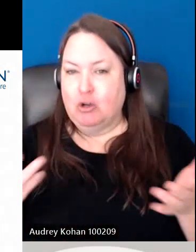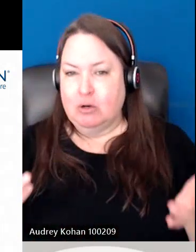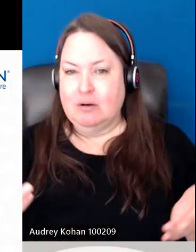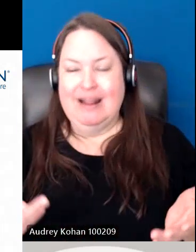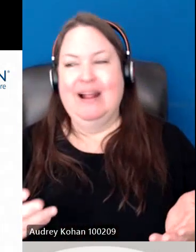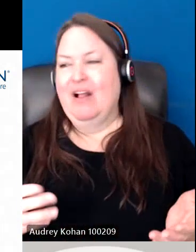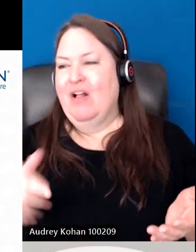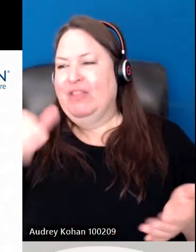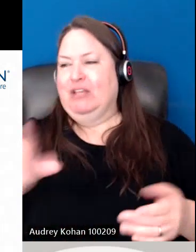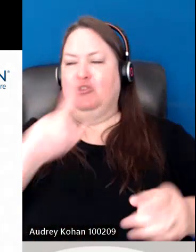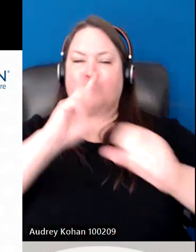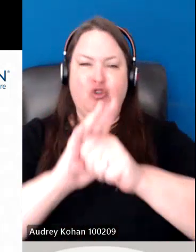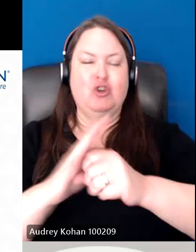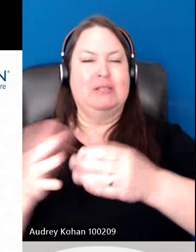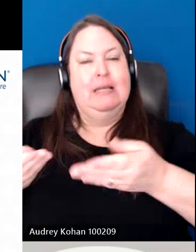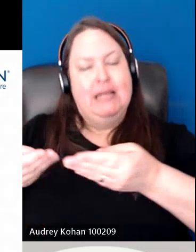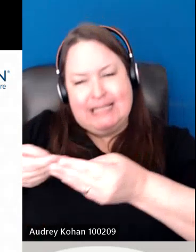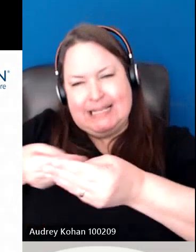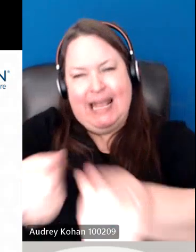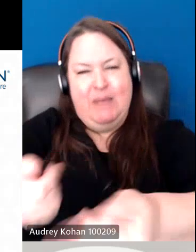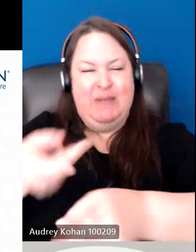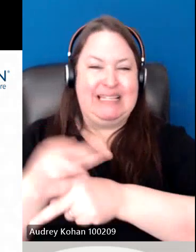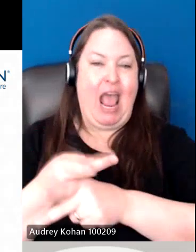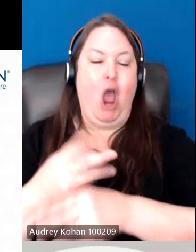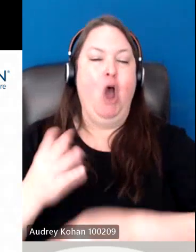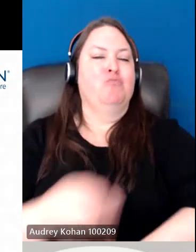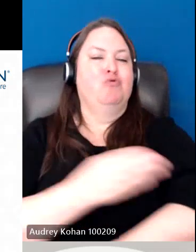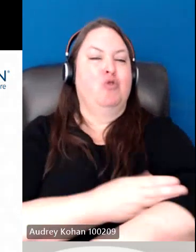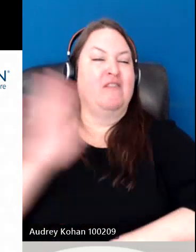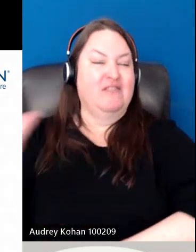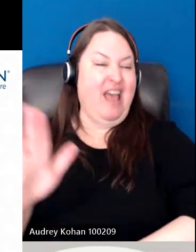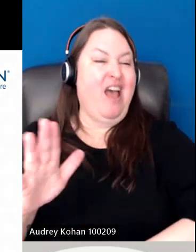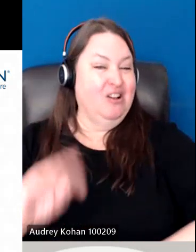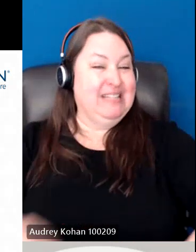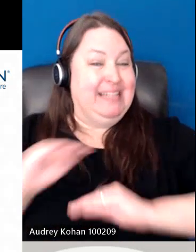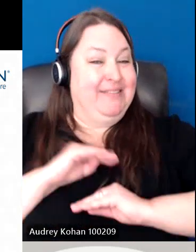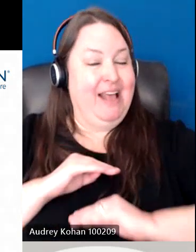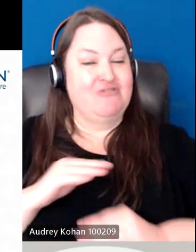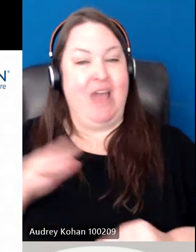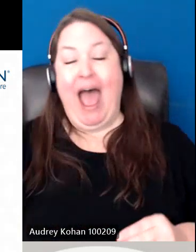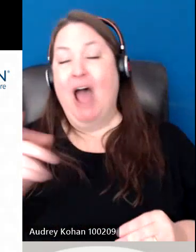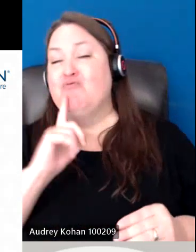ensures seamless care and improves the overall patient satisfaction and equally important it